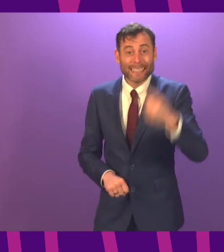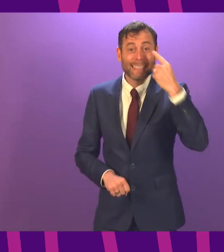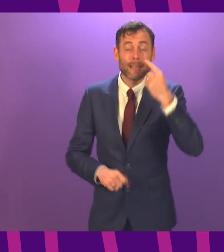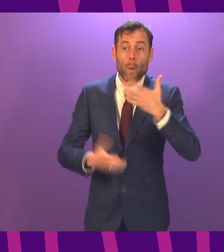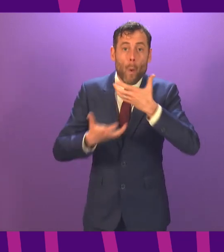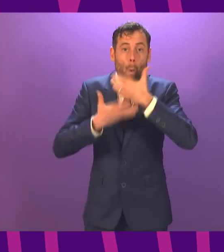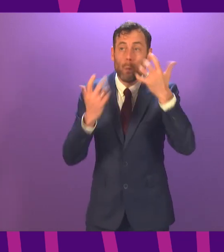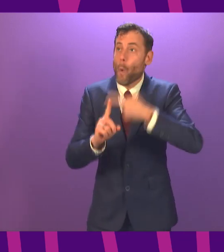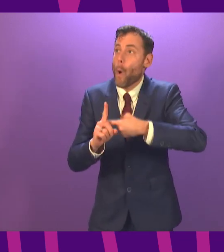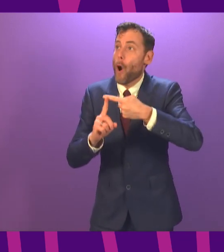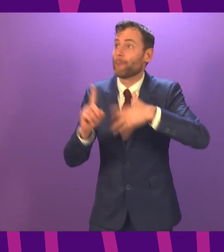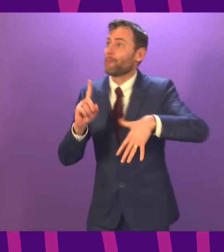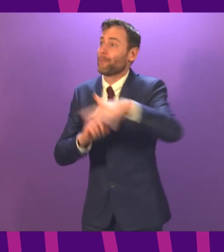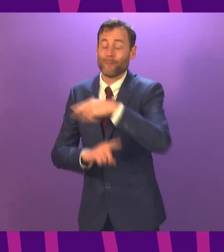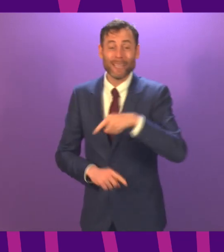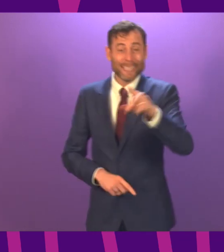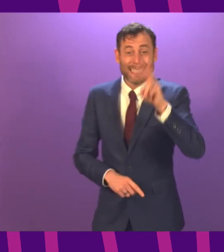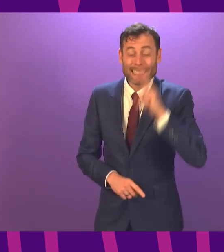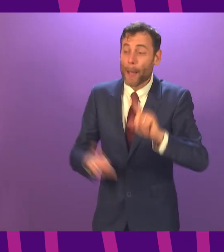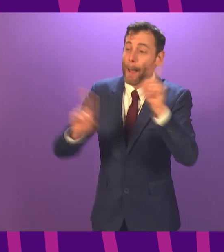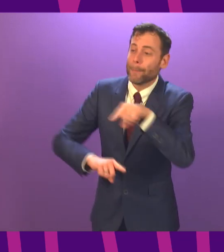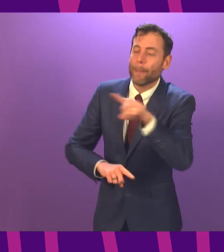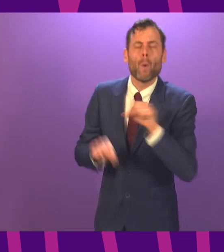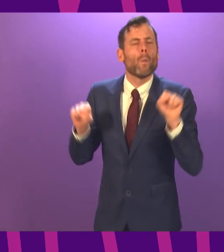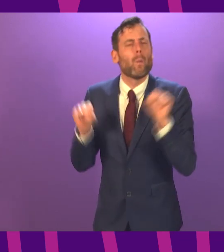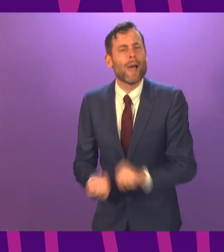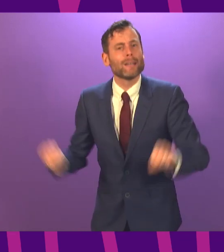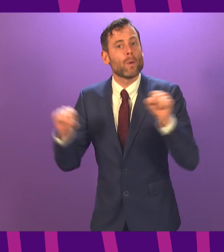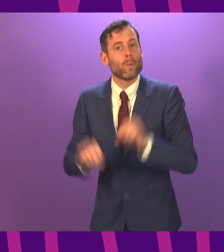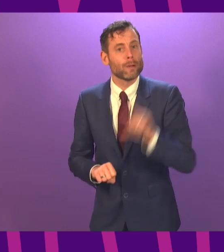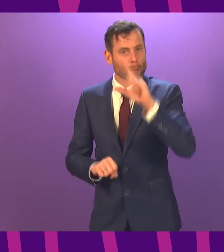the people who are waiting ages for mental health treatment; and the pupils who deserve